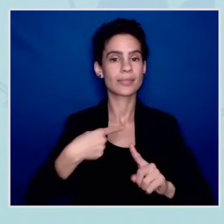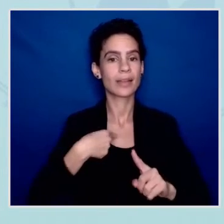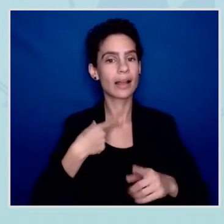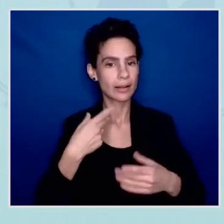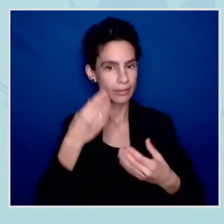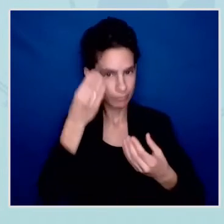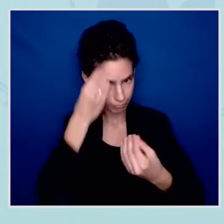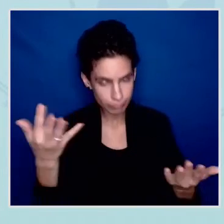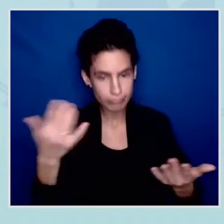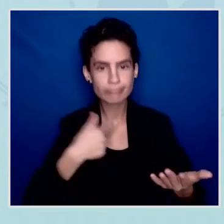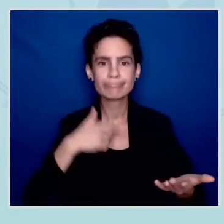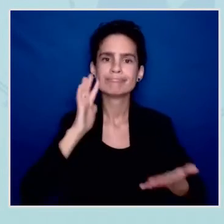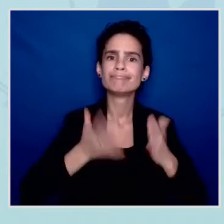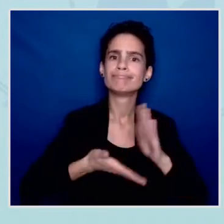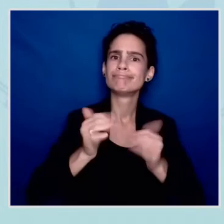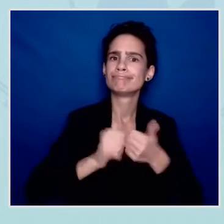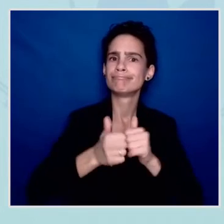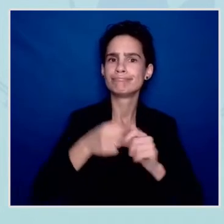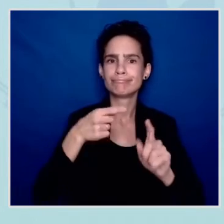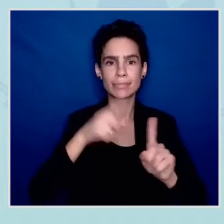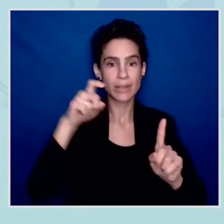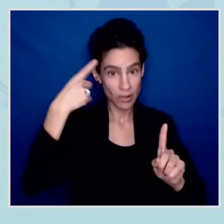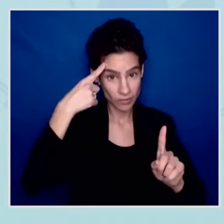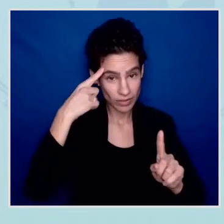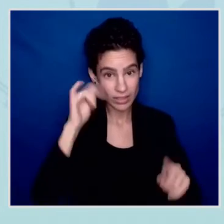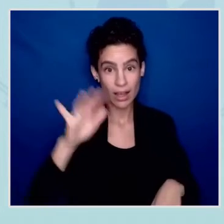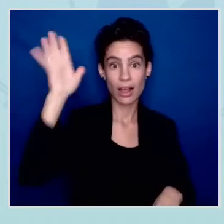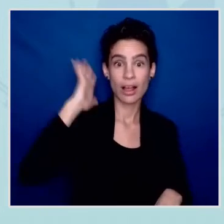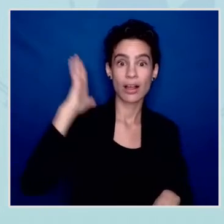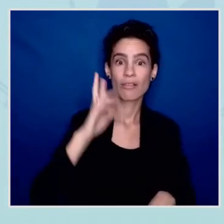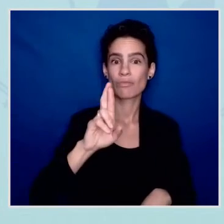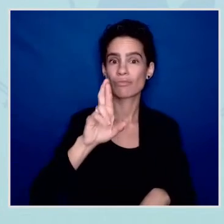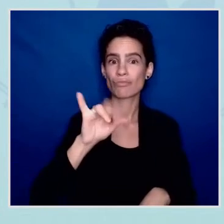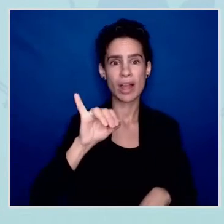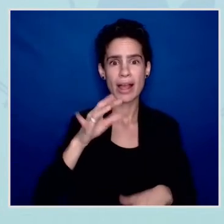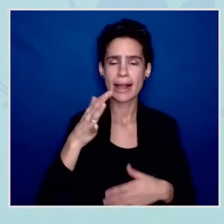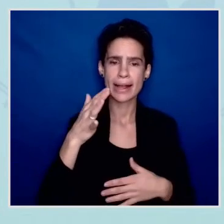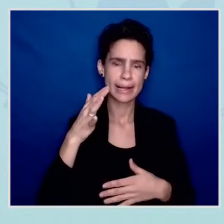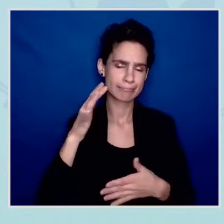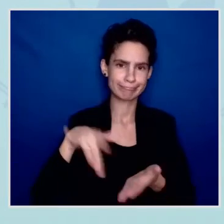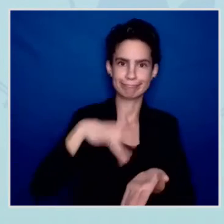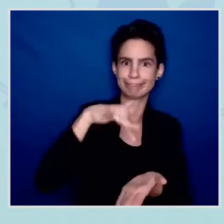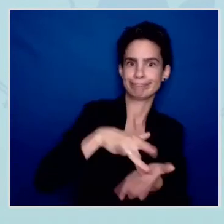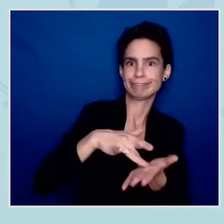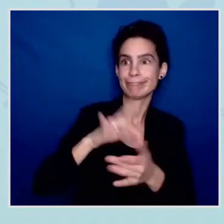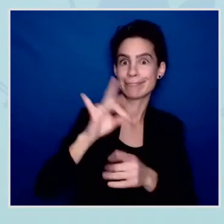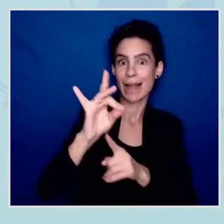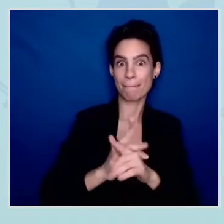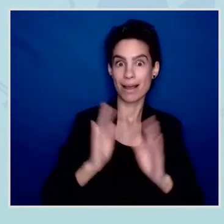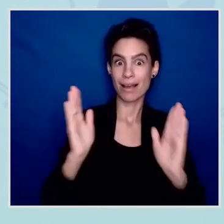TO GET BACK ON ITS FEET. WHEN I